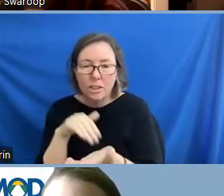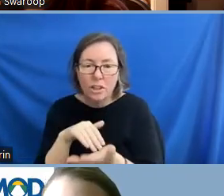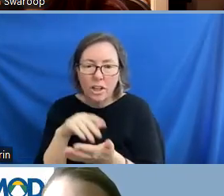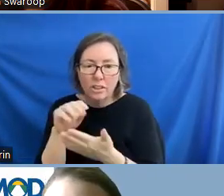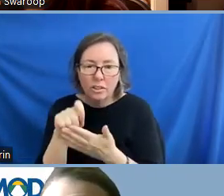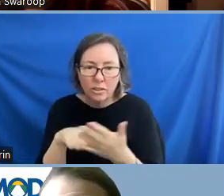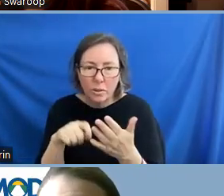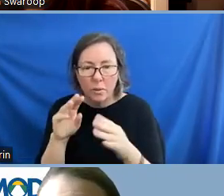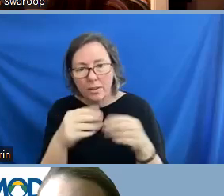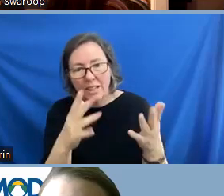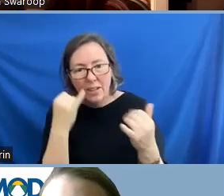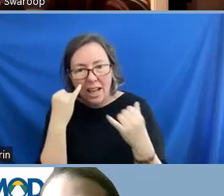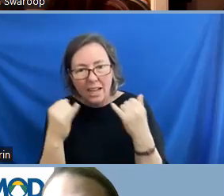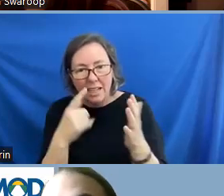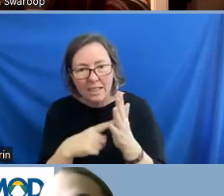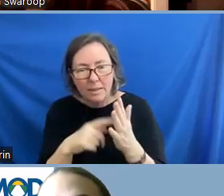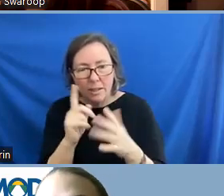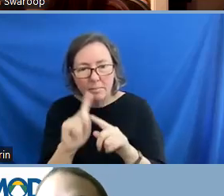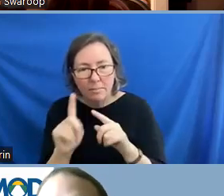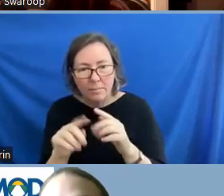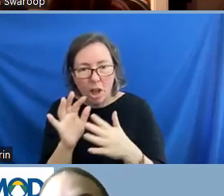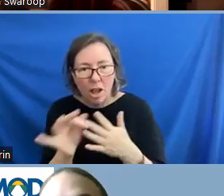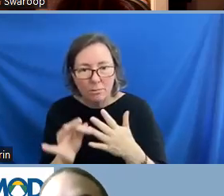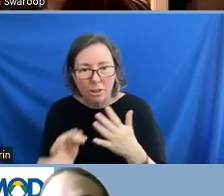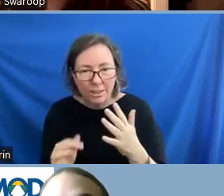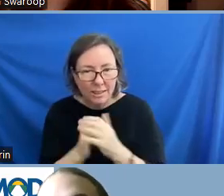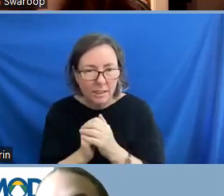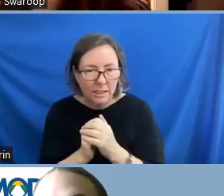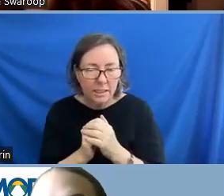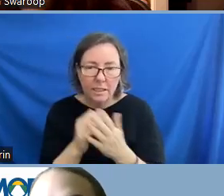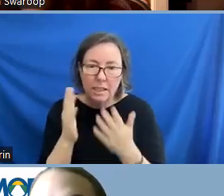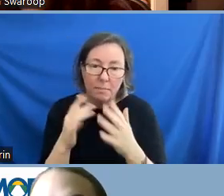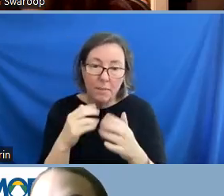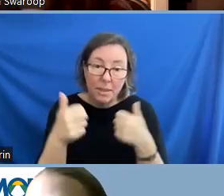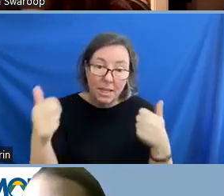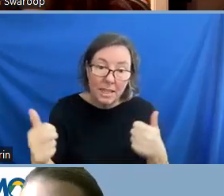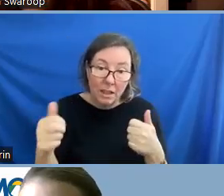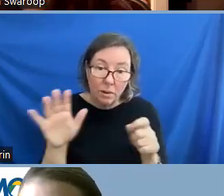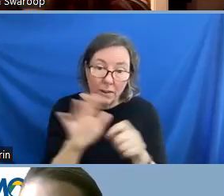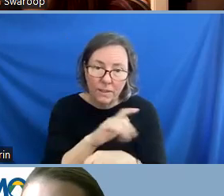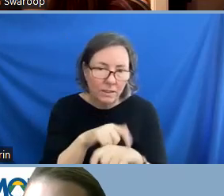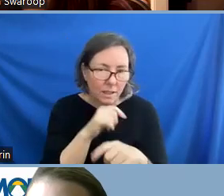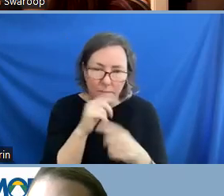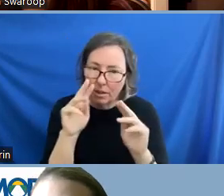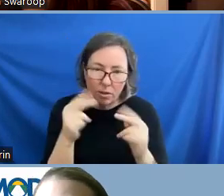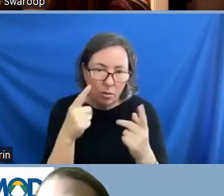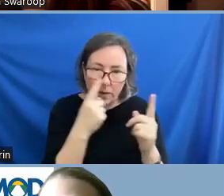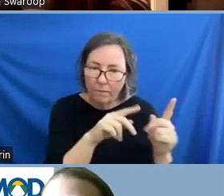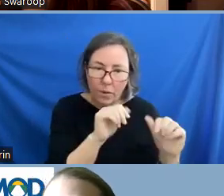with ideas about alternatives. Maybe teleworking full-time isn't going to work for the agency,